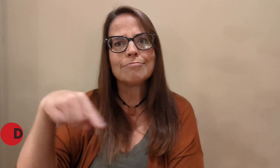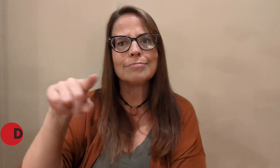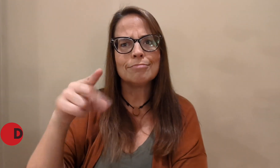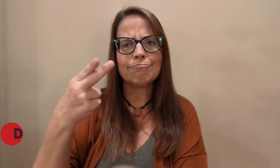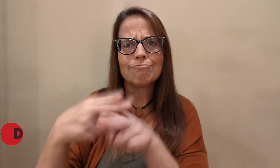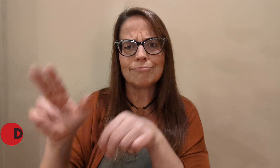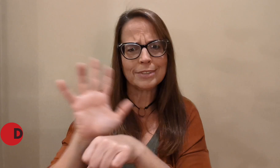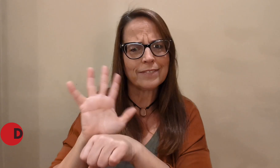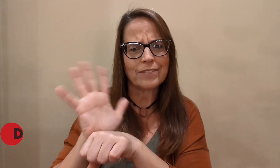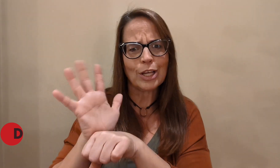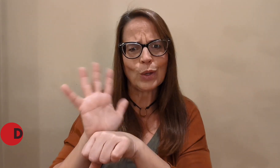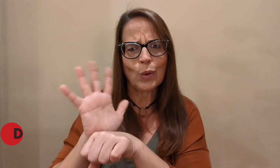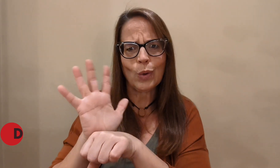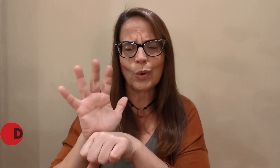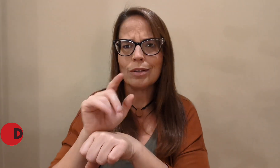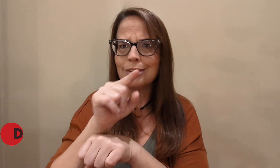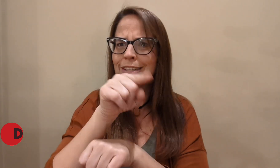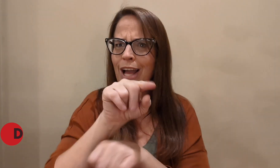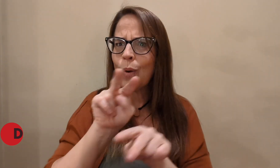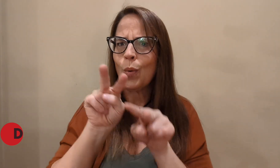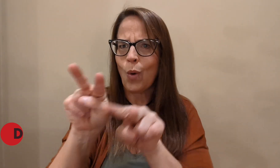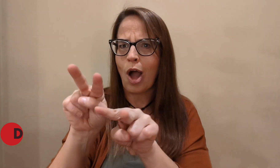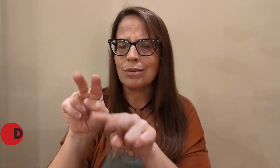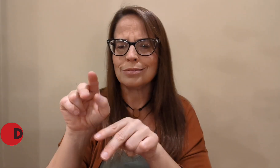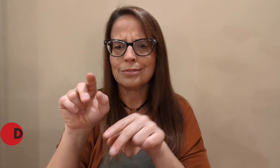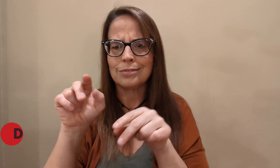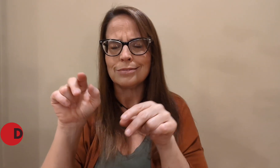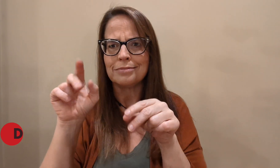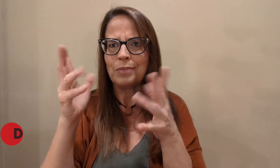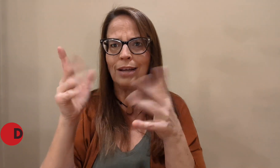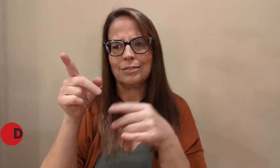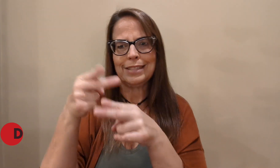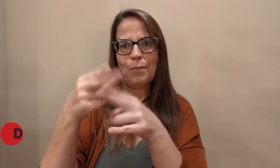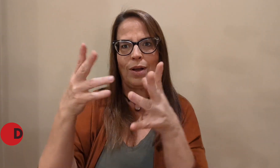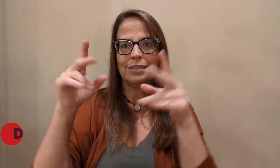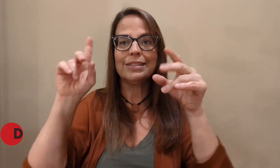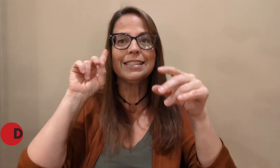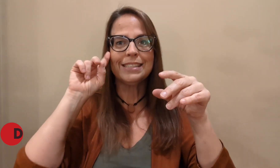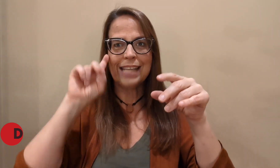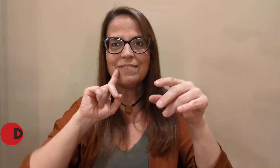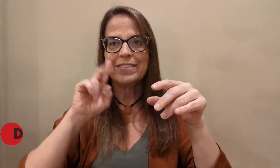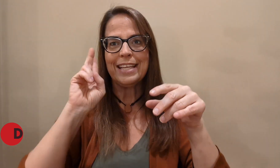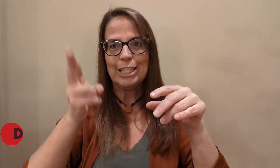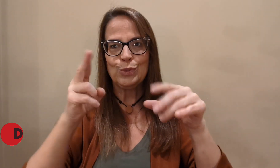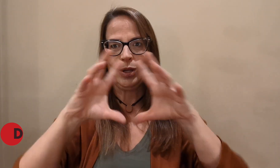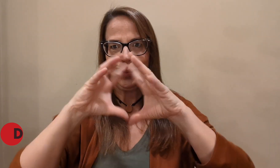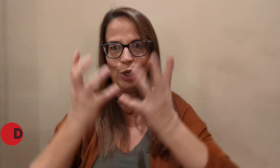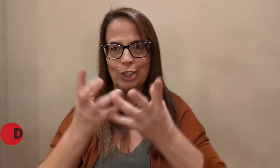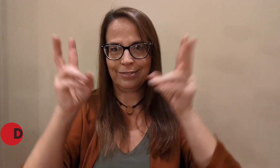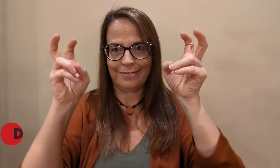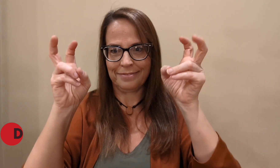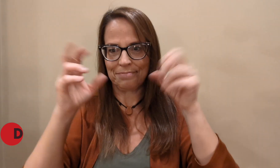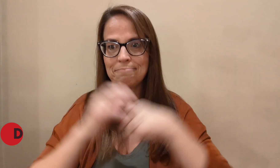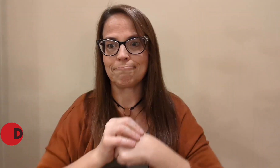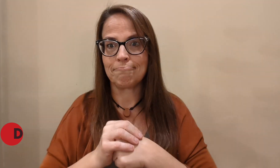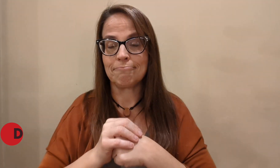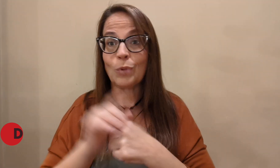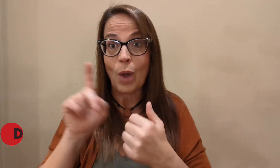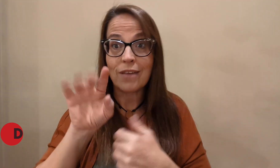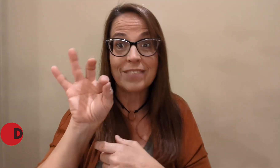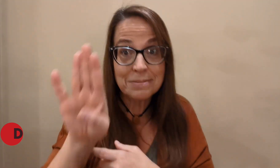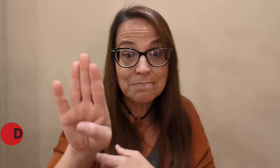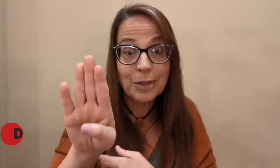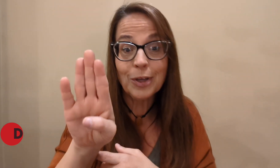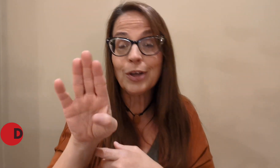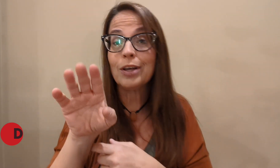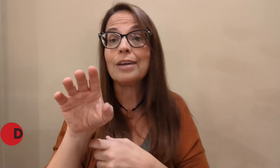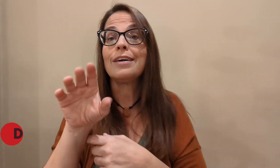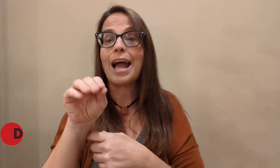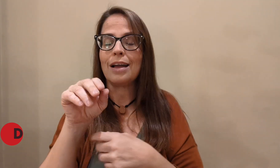[ROBYN]: These brief videos can be seen on “Deaf History World” on Facebook